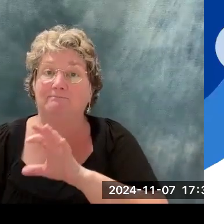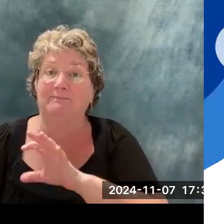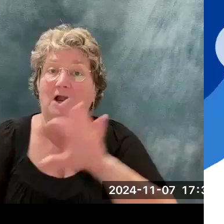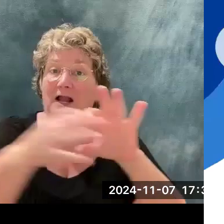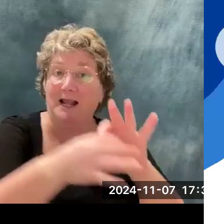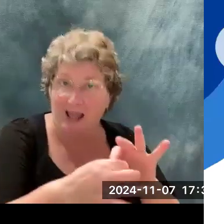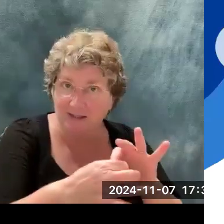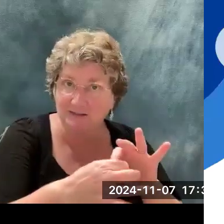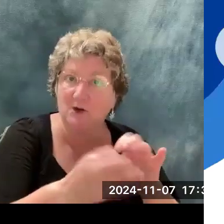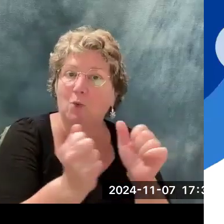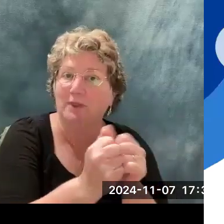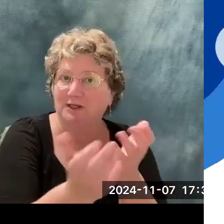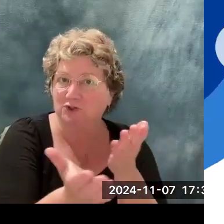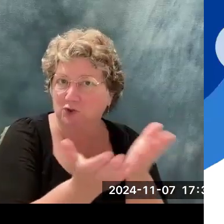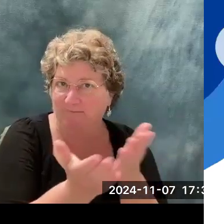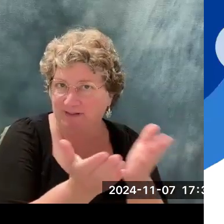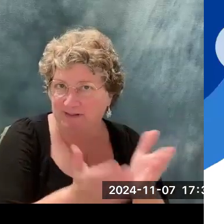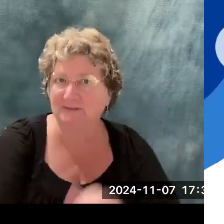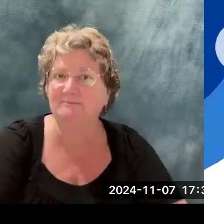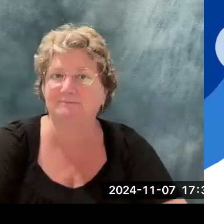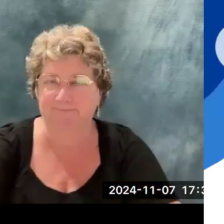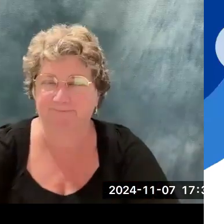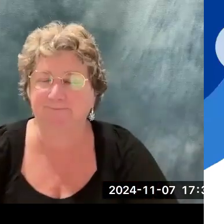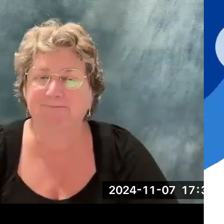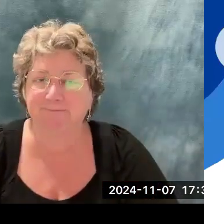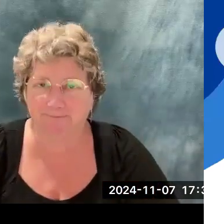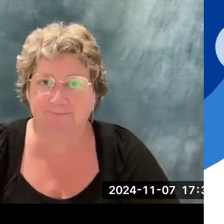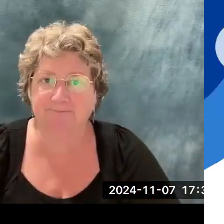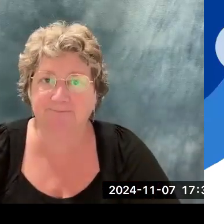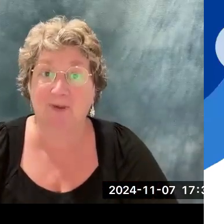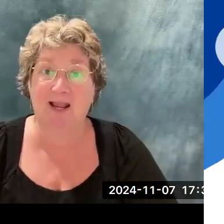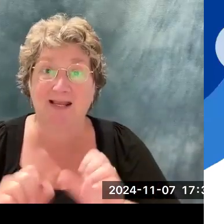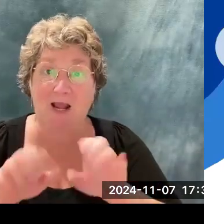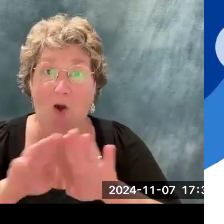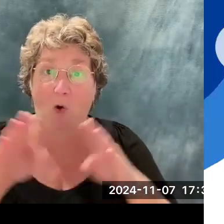Mobile crisis can then also stay open for a period of time to make sure that they're